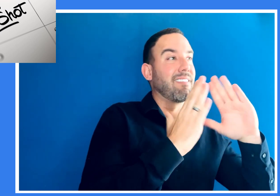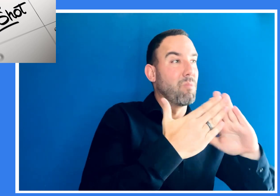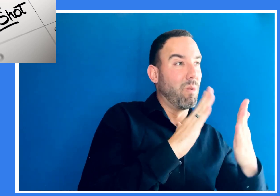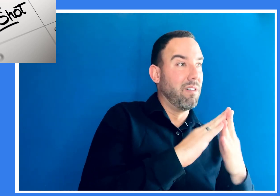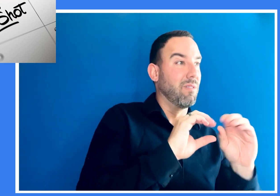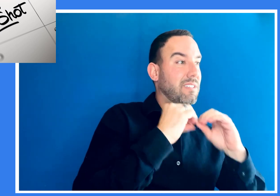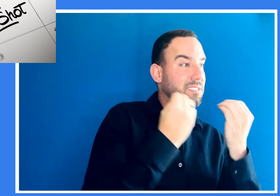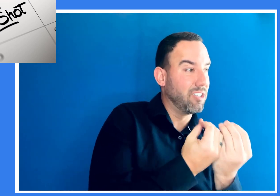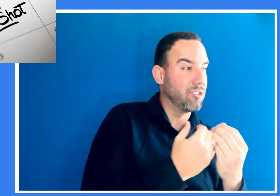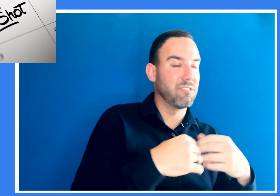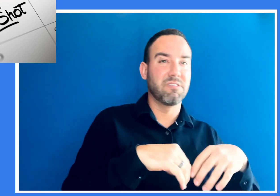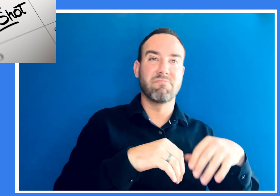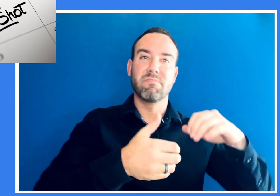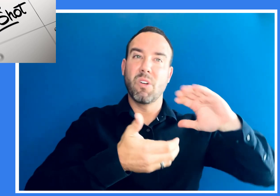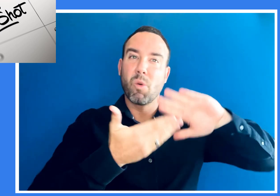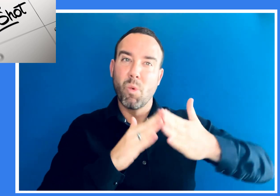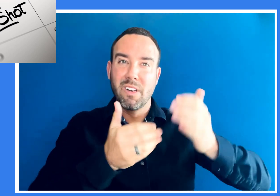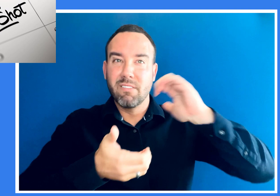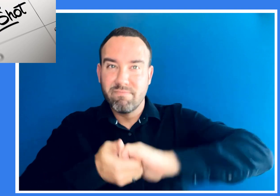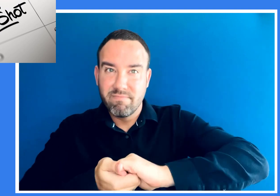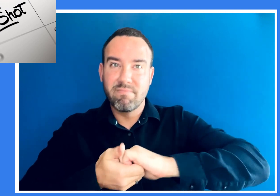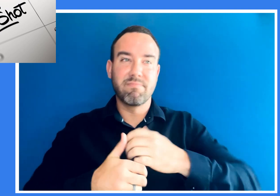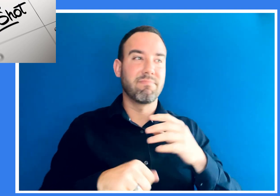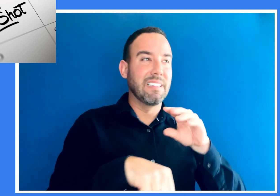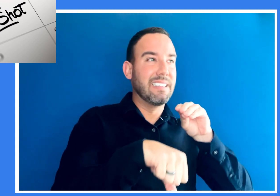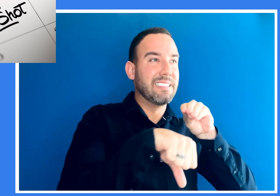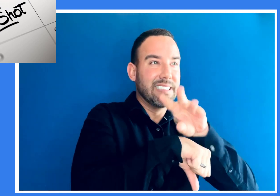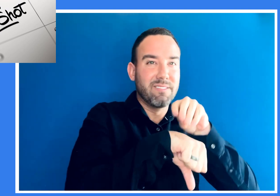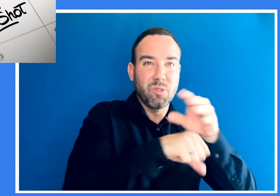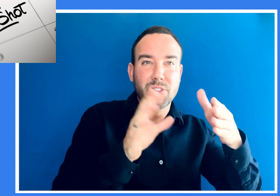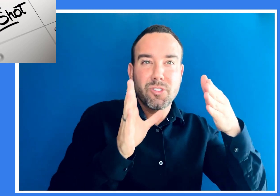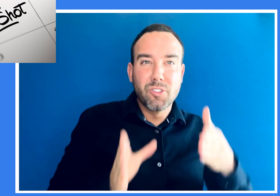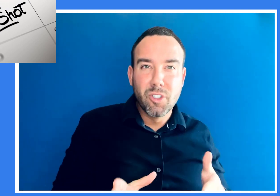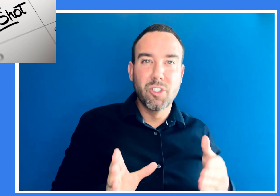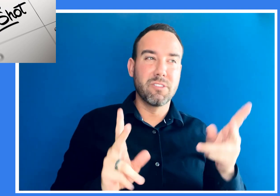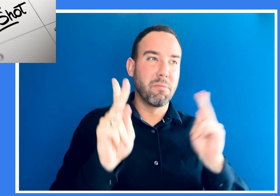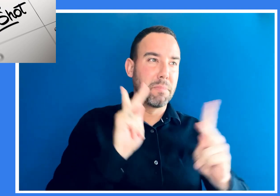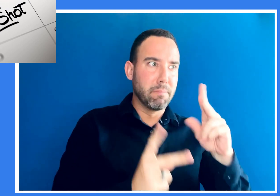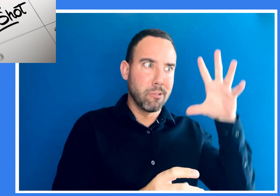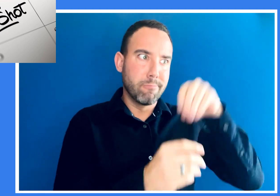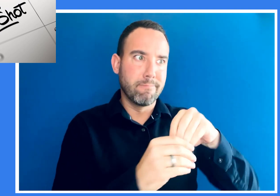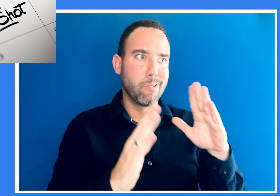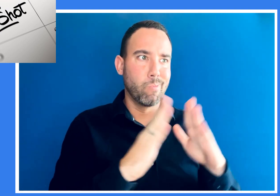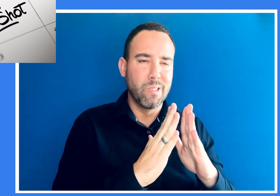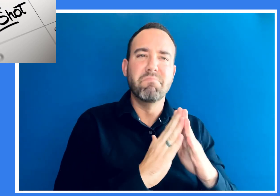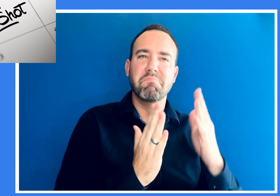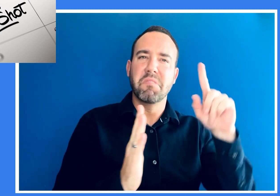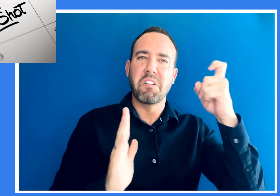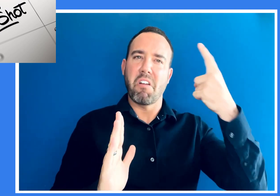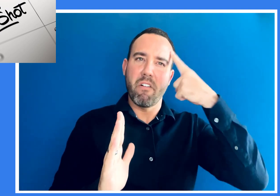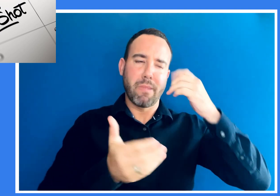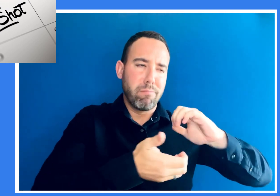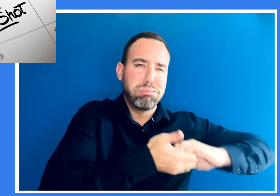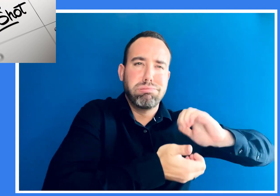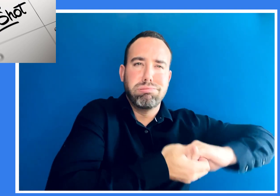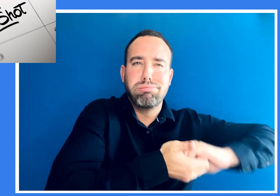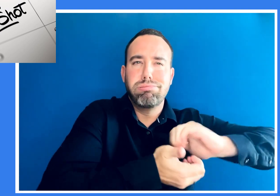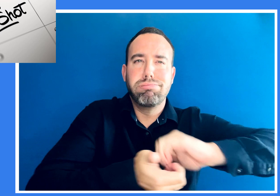to make it easier for people to get vaccinated. They can work with influencers on community outreach and vaccination campaigns.